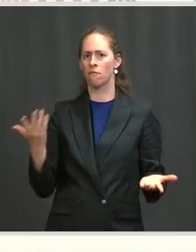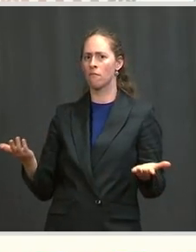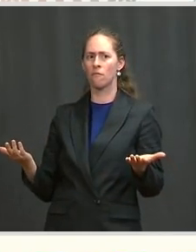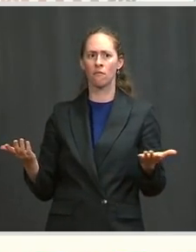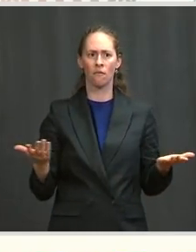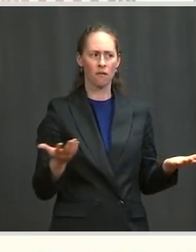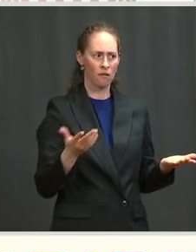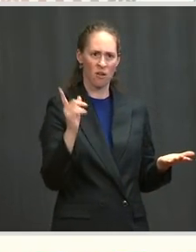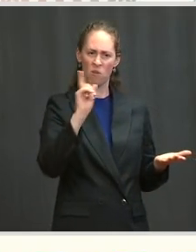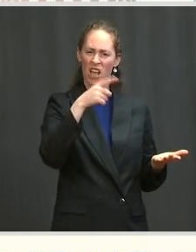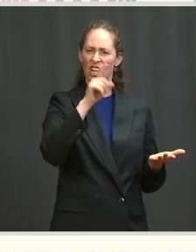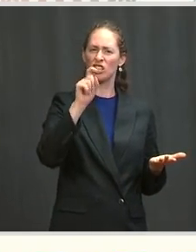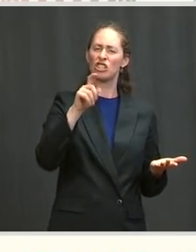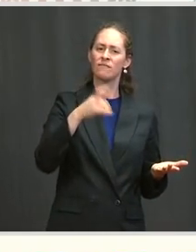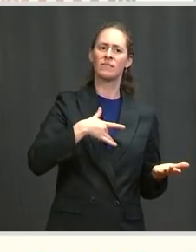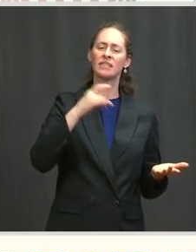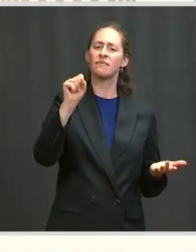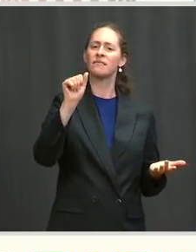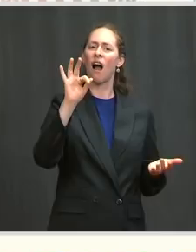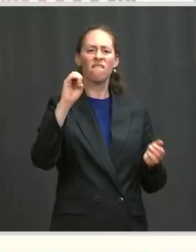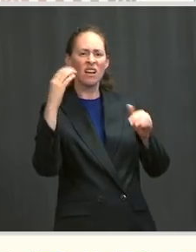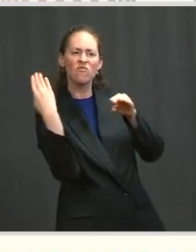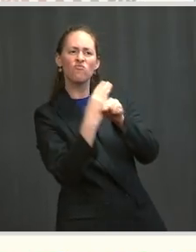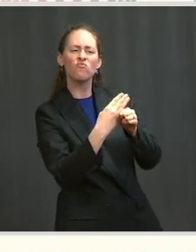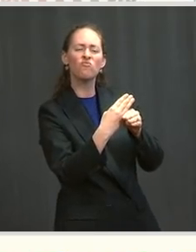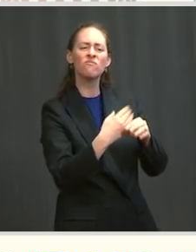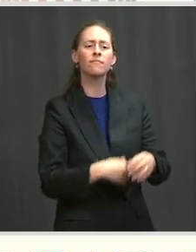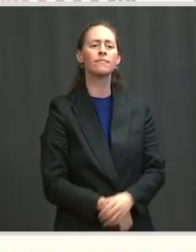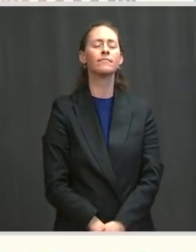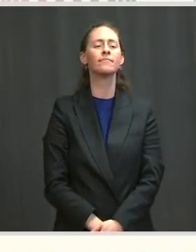even preventing them from joining sports teams with their classmates.